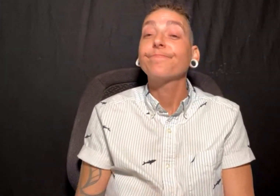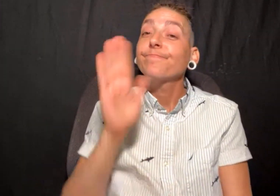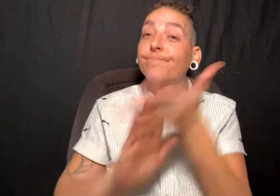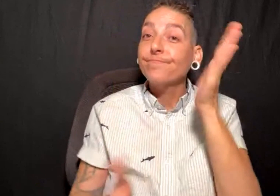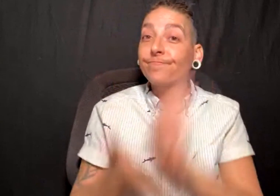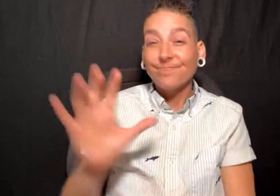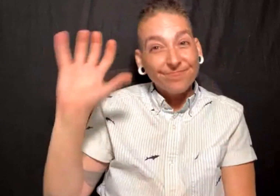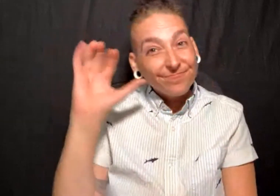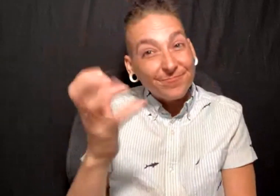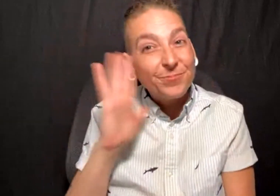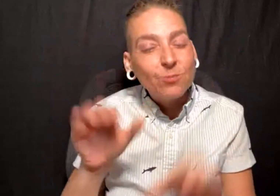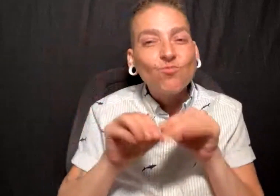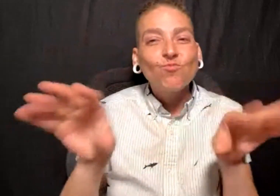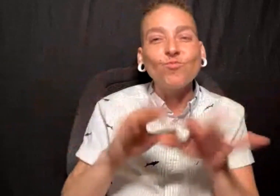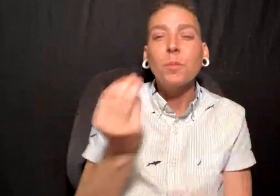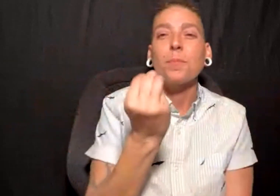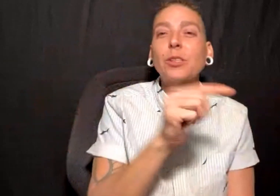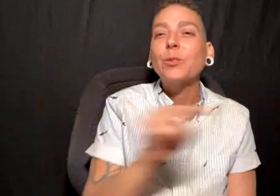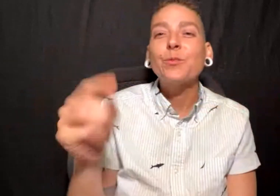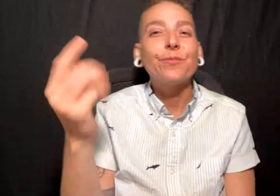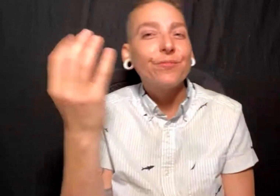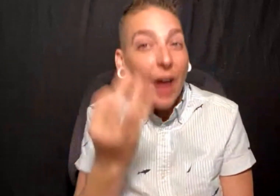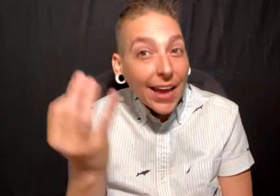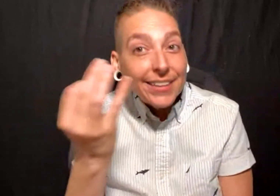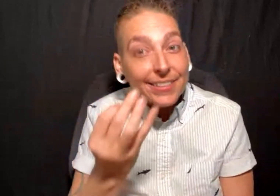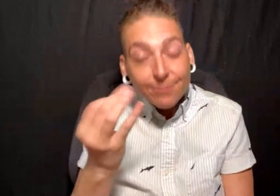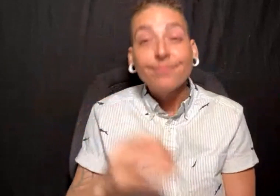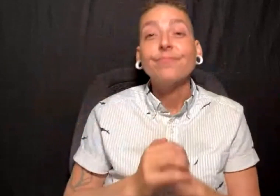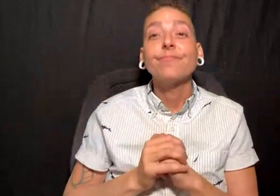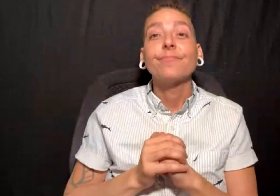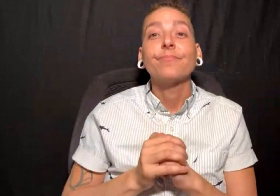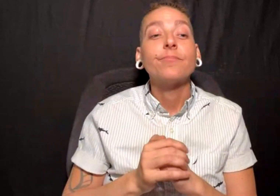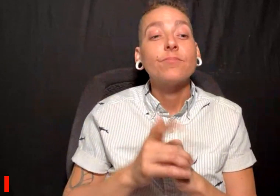Sign1News will be broadcasting updates Monday through Friday a big thank you